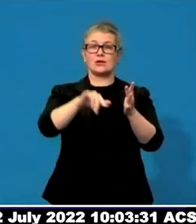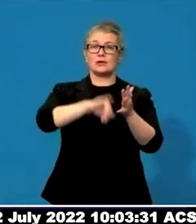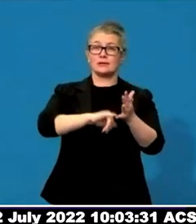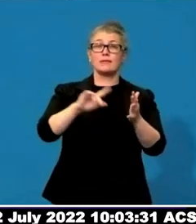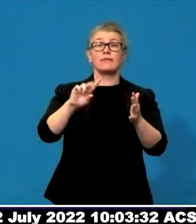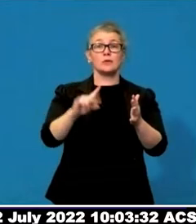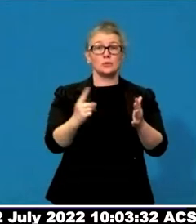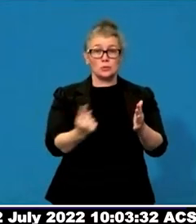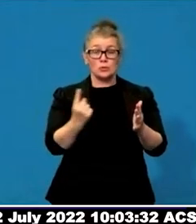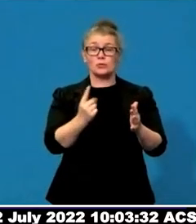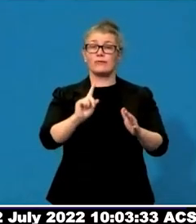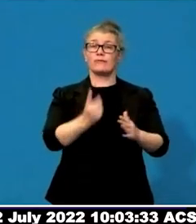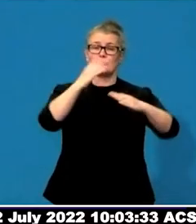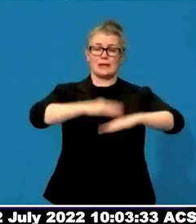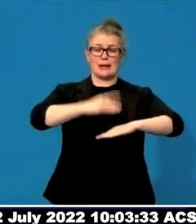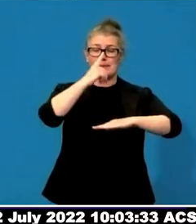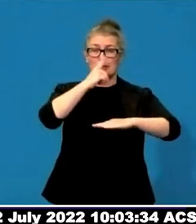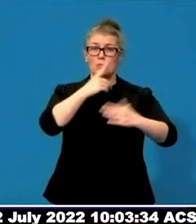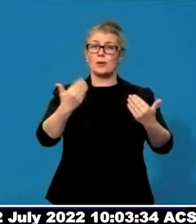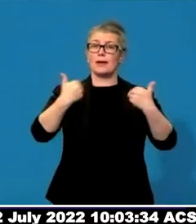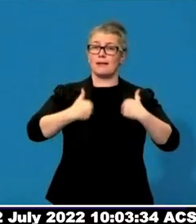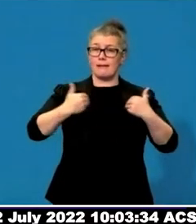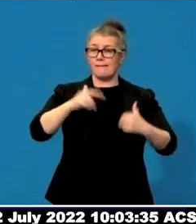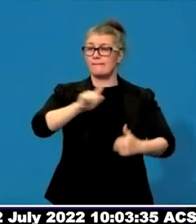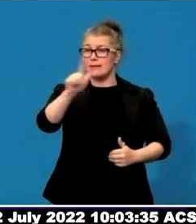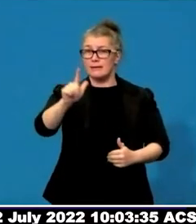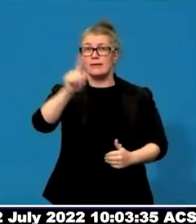with disability in remote and very remote communities.